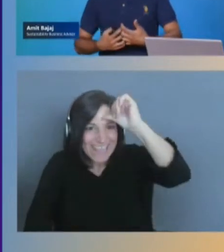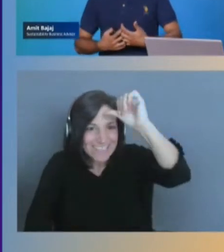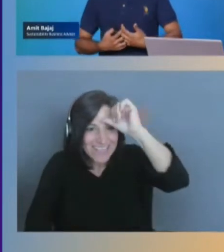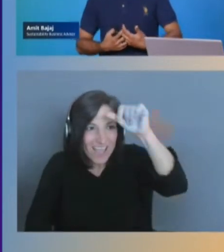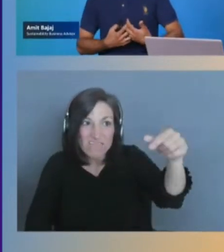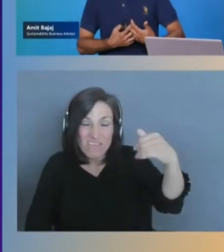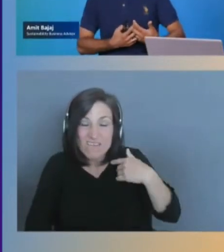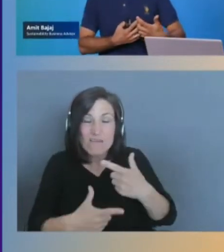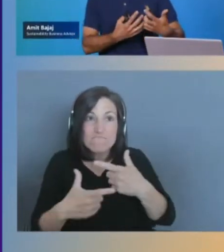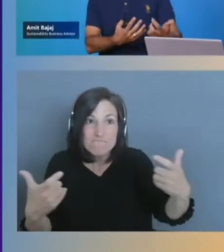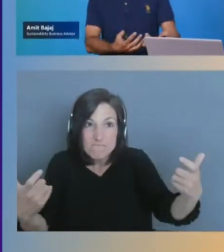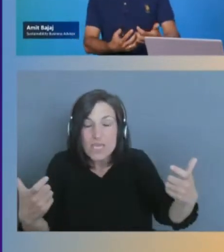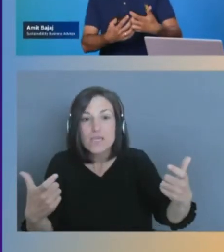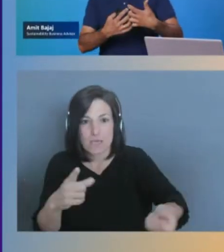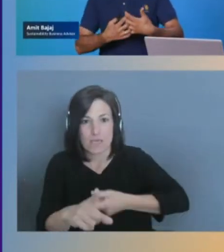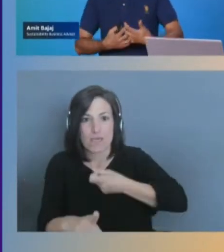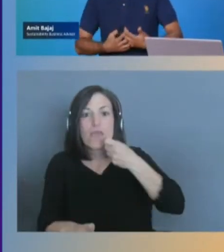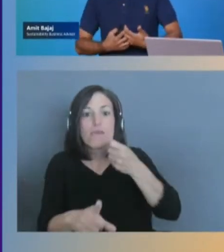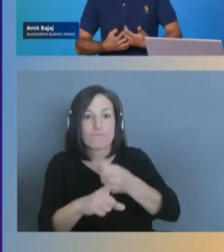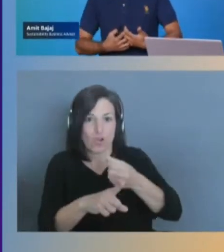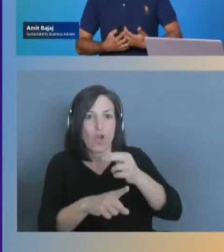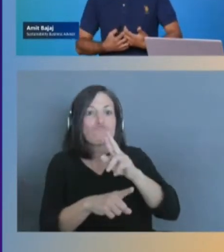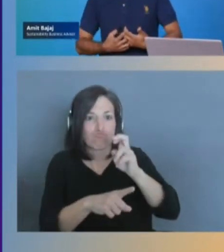and they are using AWS based technology